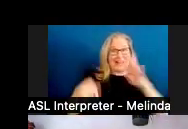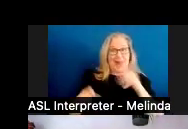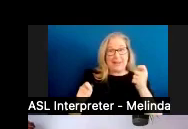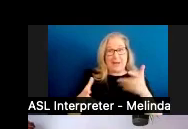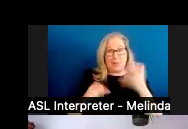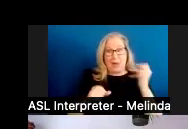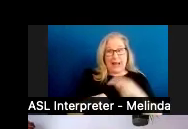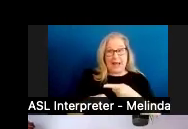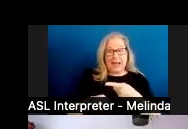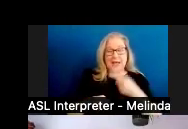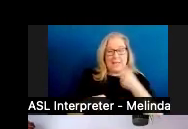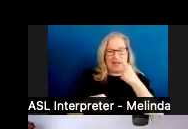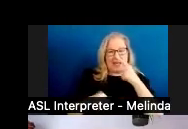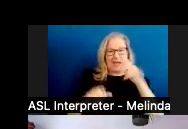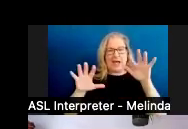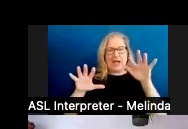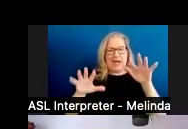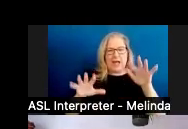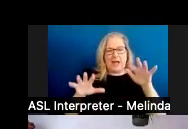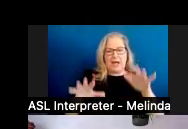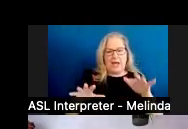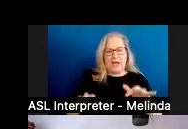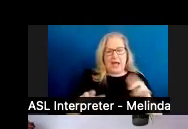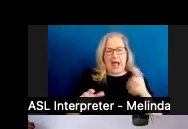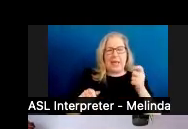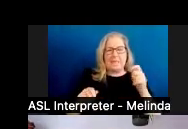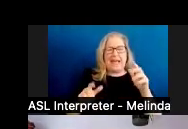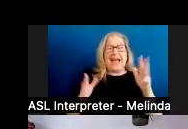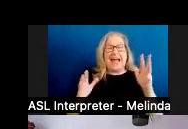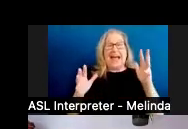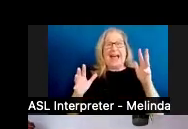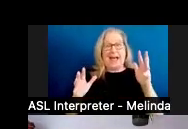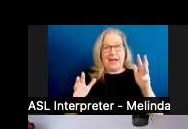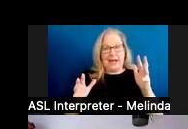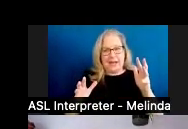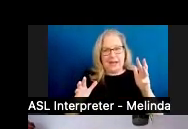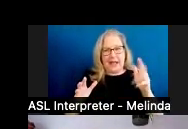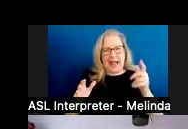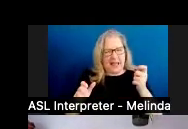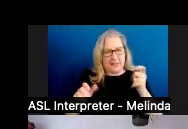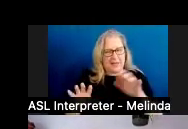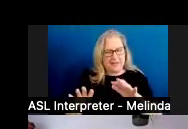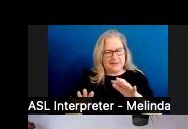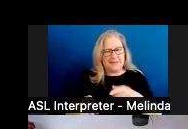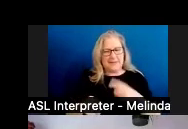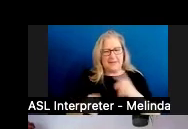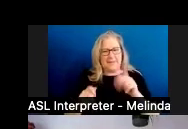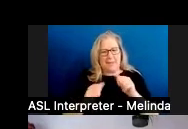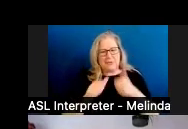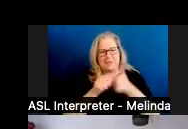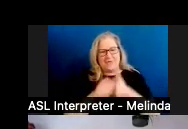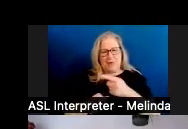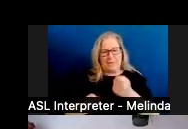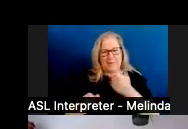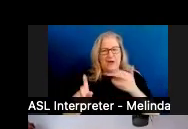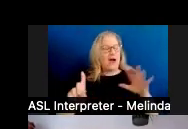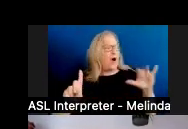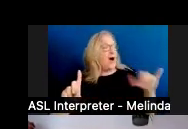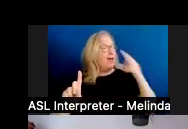If you could just turn it down just ever so slightly, I think people would be able to follow. Crystal Wolfrey: That usually, comes to me,